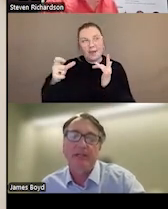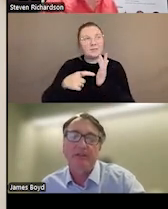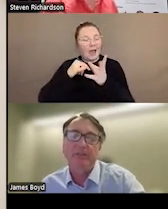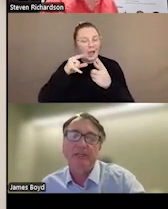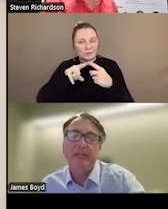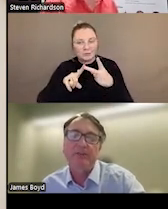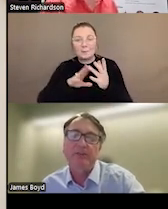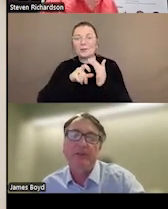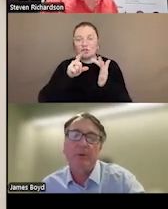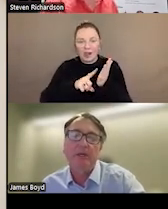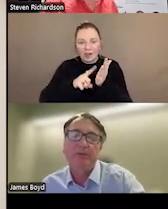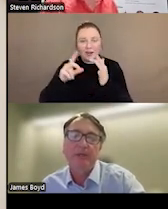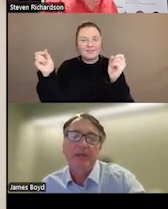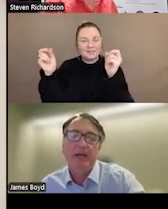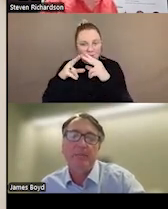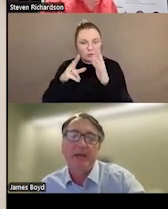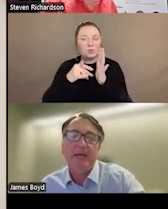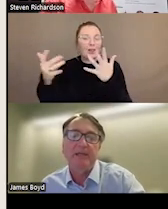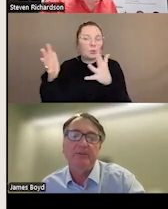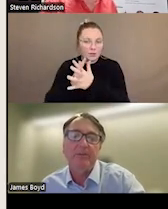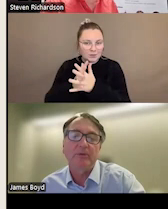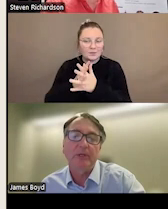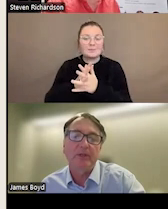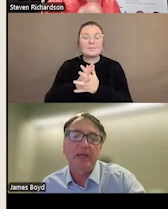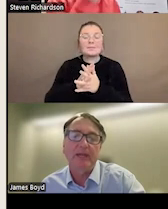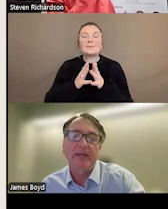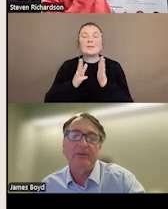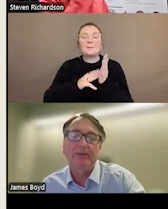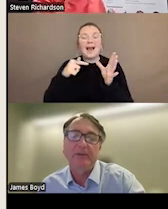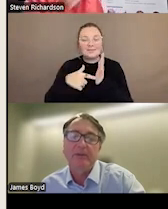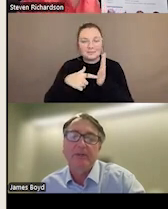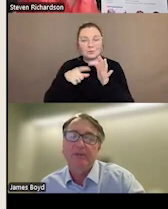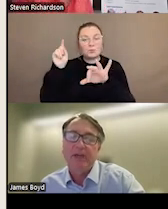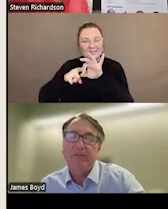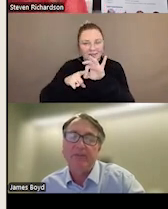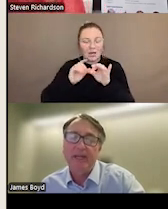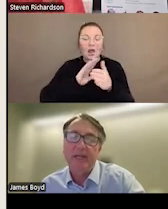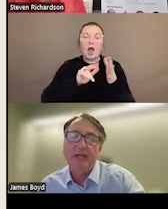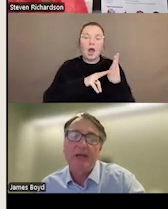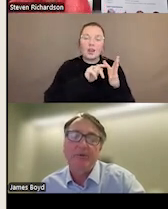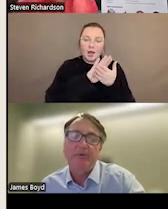in Sydney, New South Wales, Matthew Higgins in Queensland, Hannah in South Australia, but